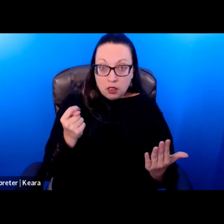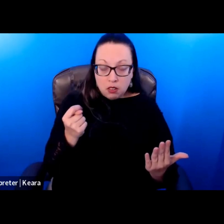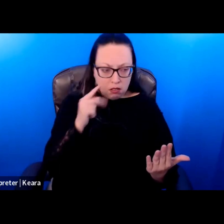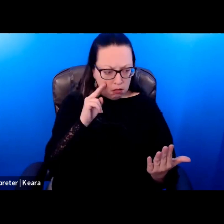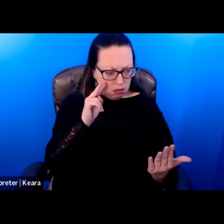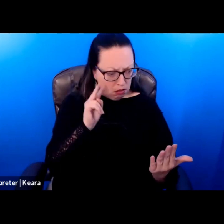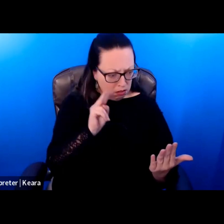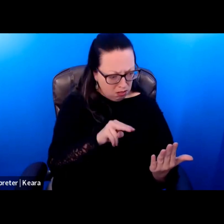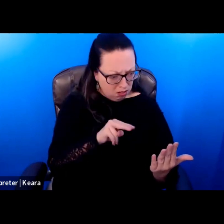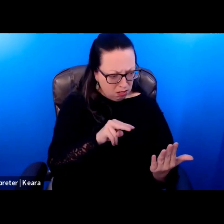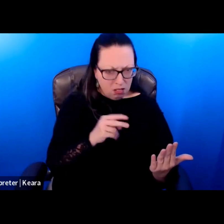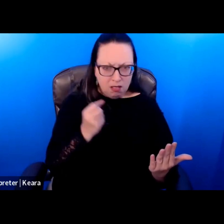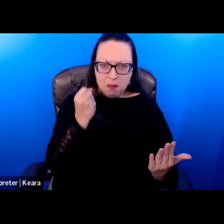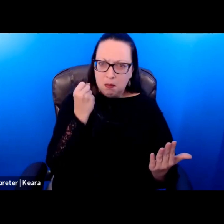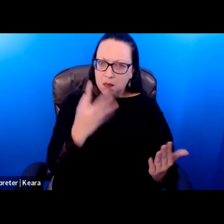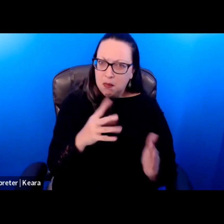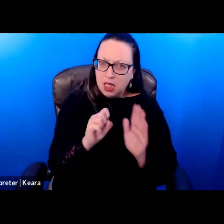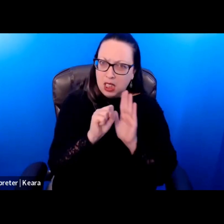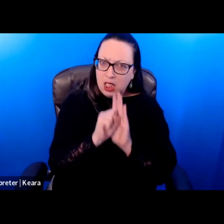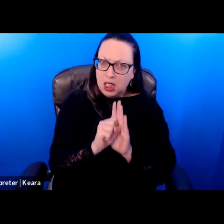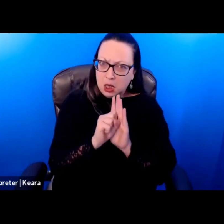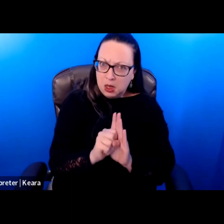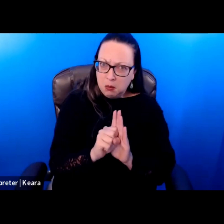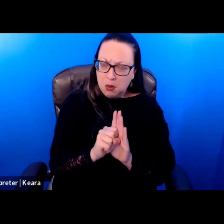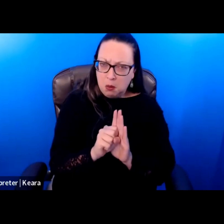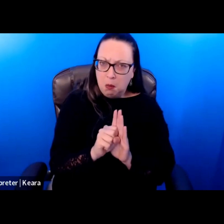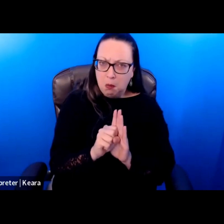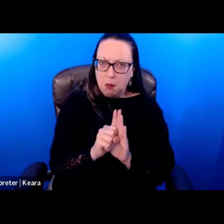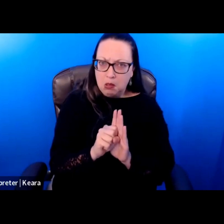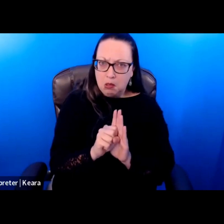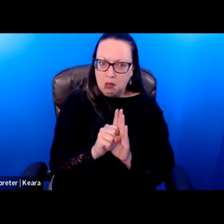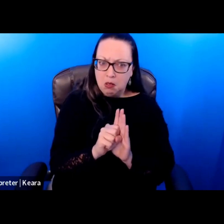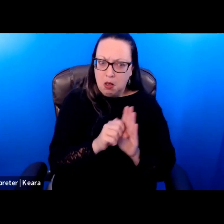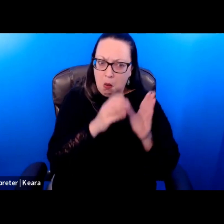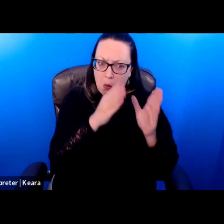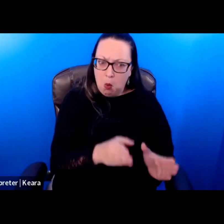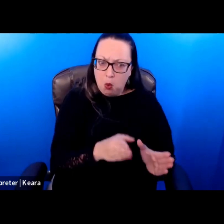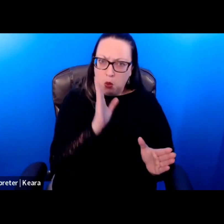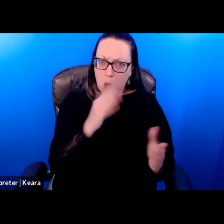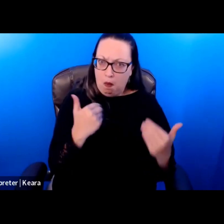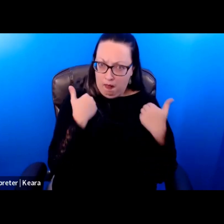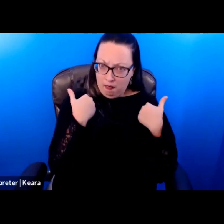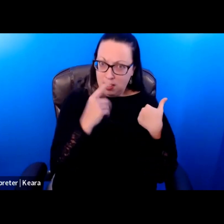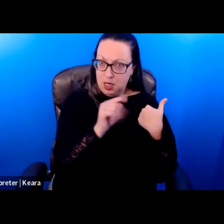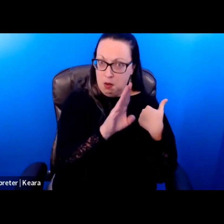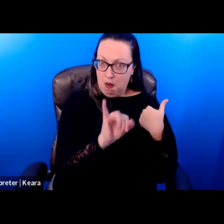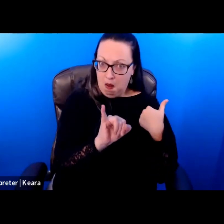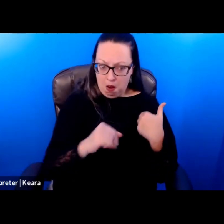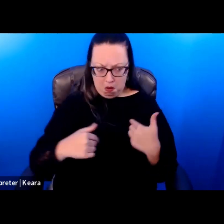lot of the symptoms that that individual have when it comes to TBI, I had them coming up. Now,